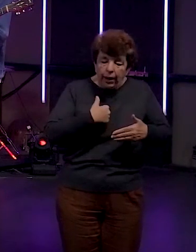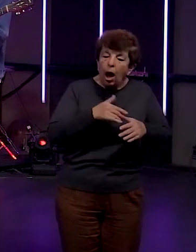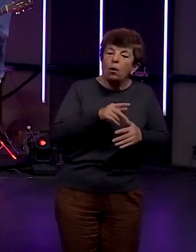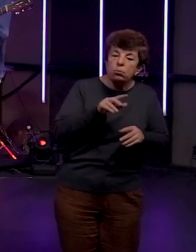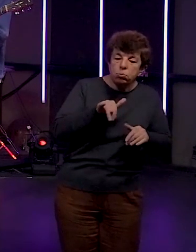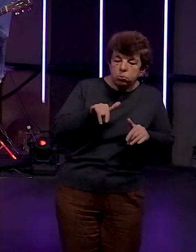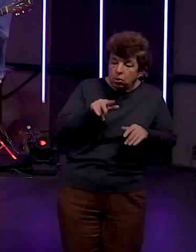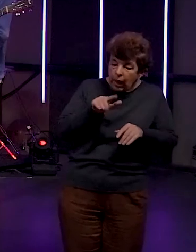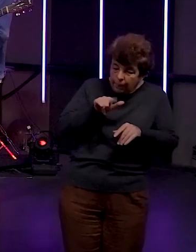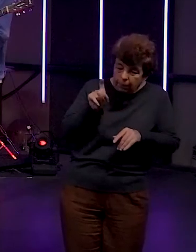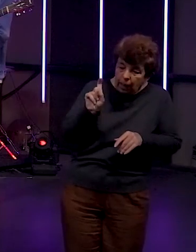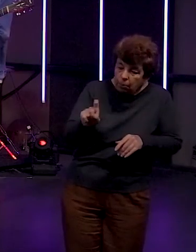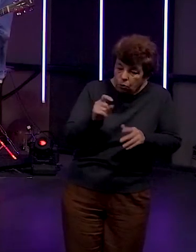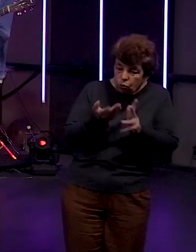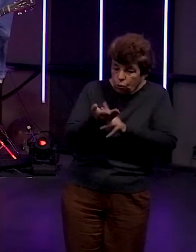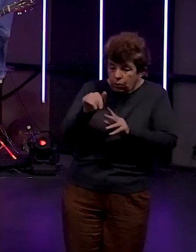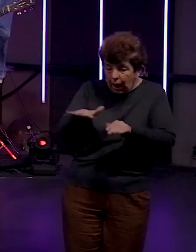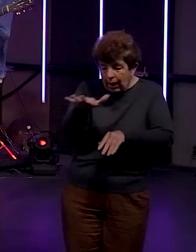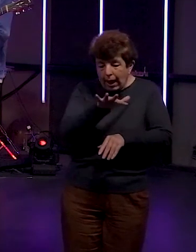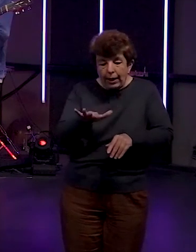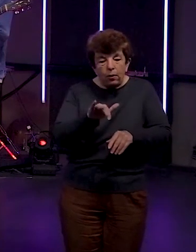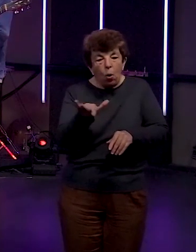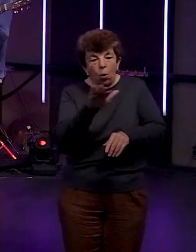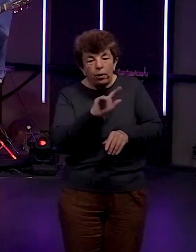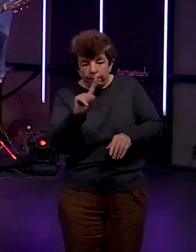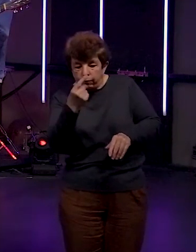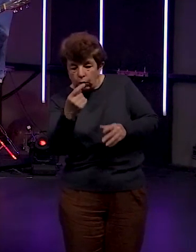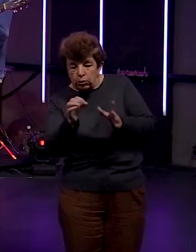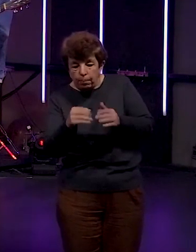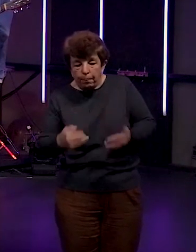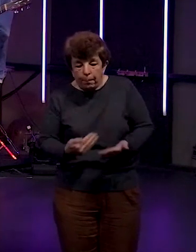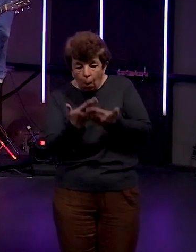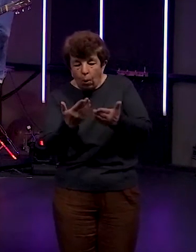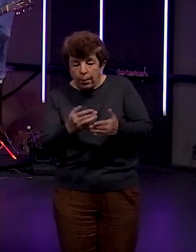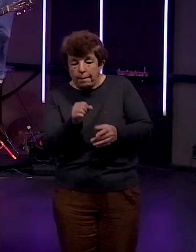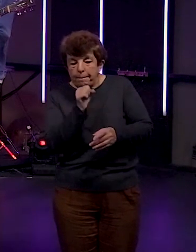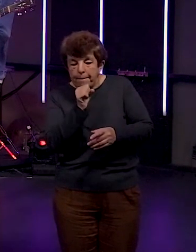Egypt and strike down every firstborn son and firstborn male in the land of